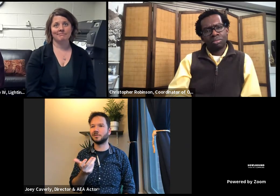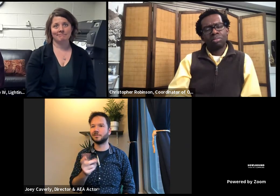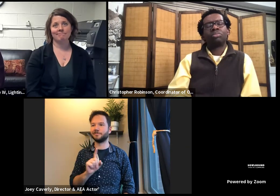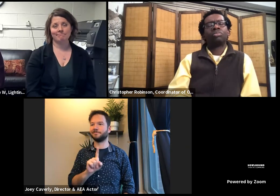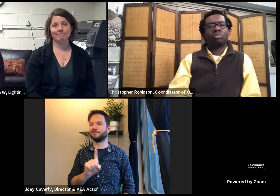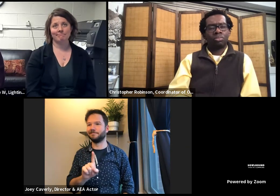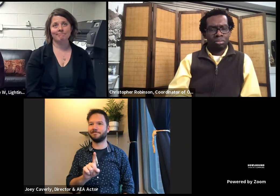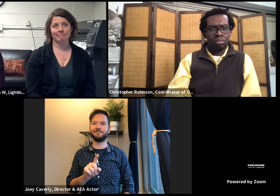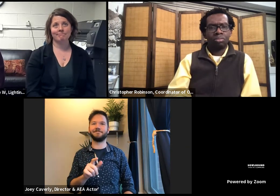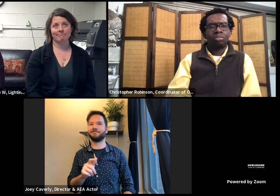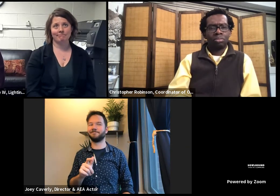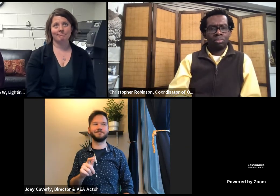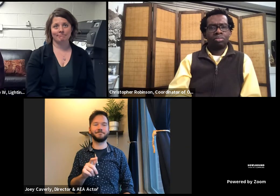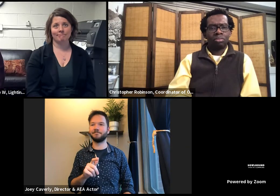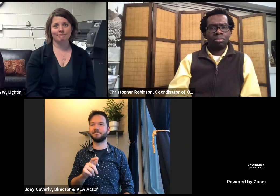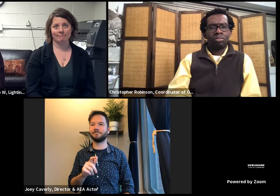they are apt to feel like a token.